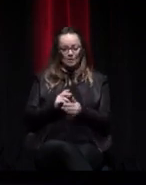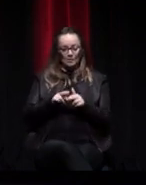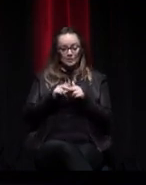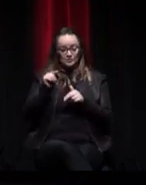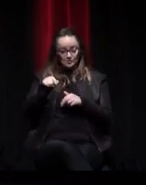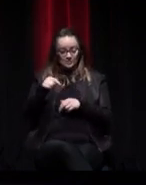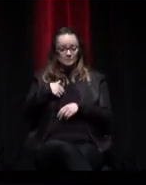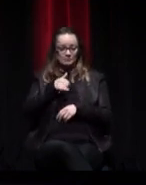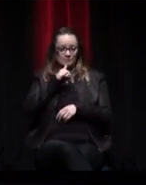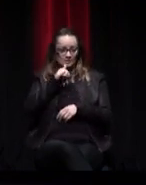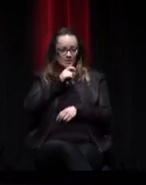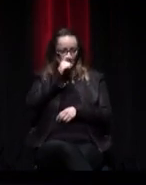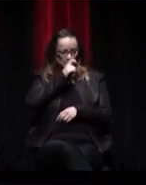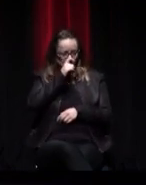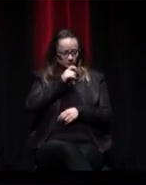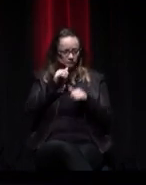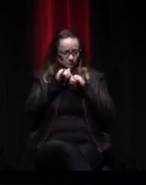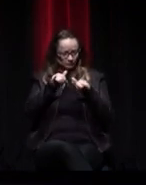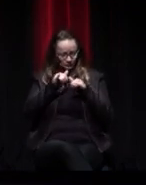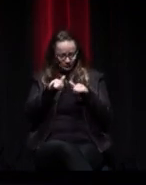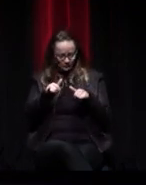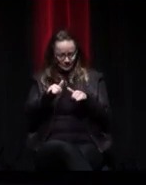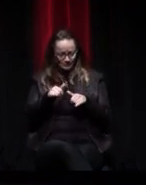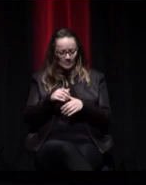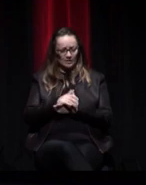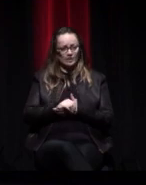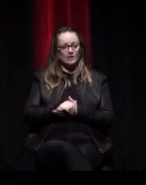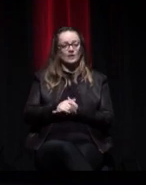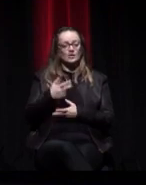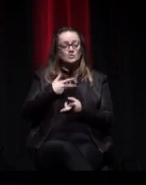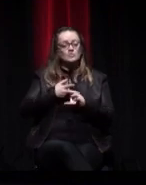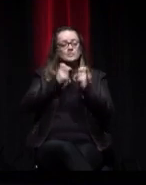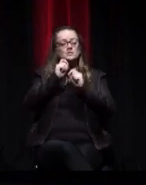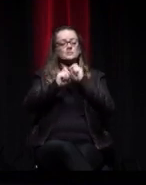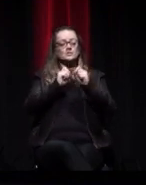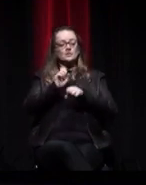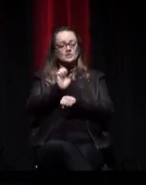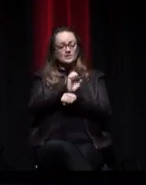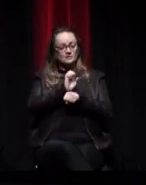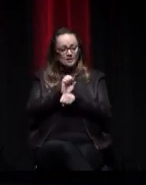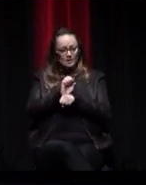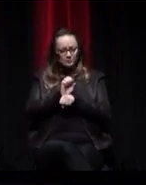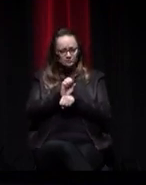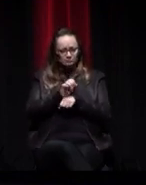fake news, have seen that the State mobilizes itself